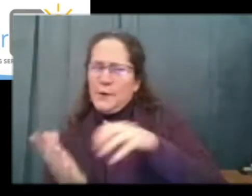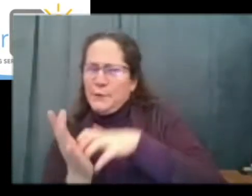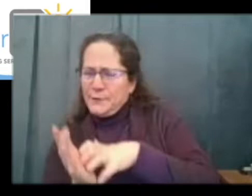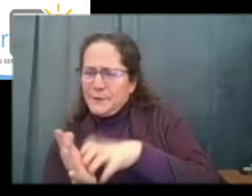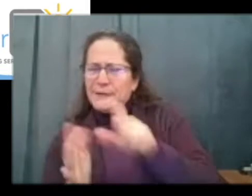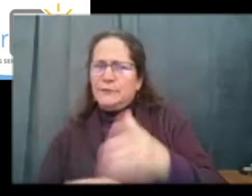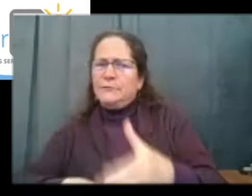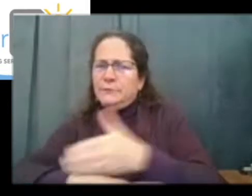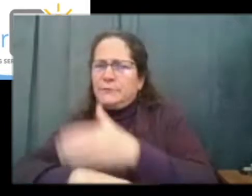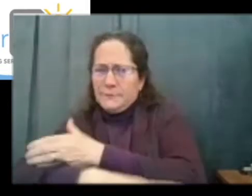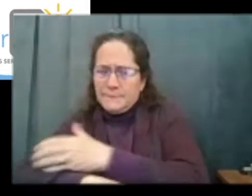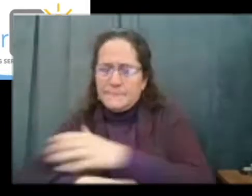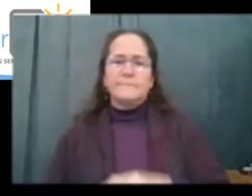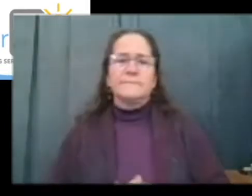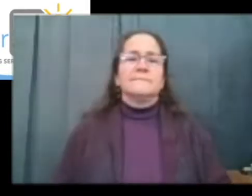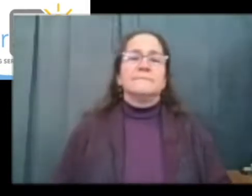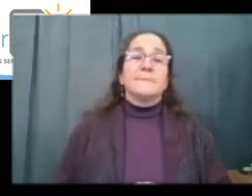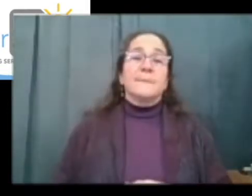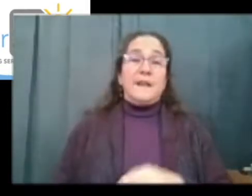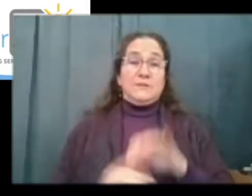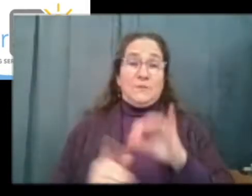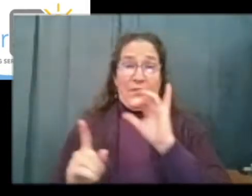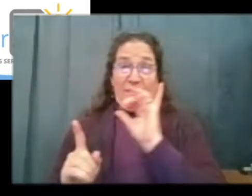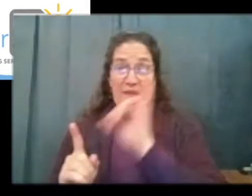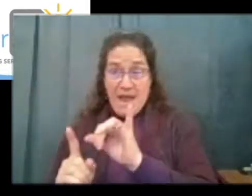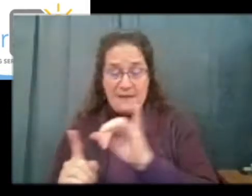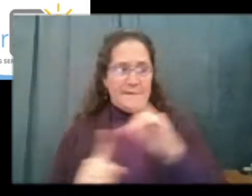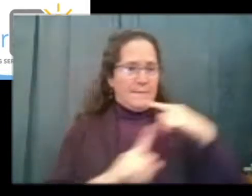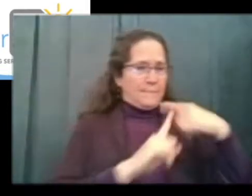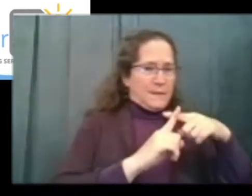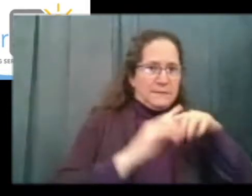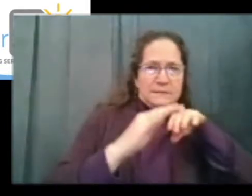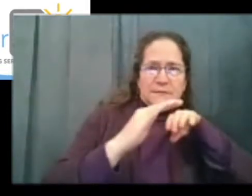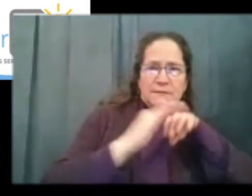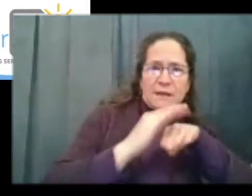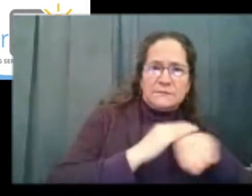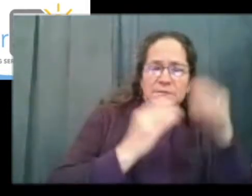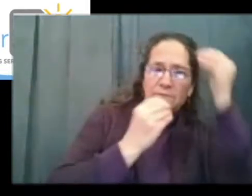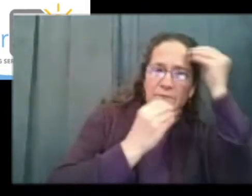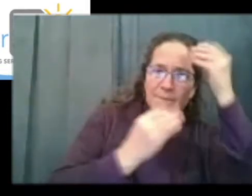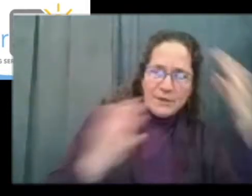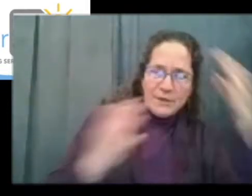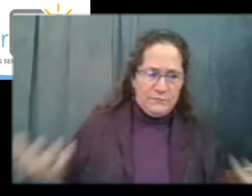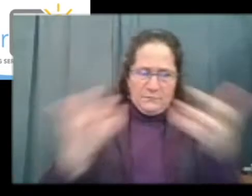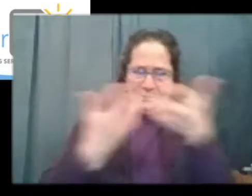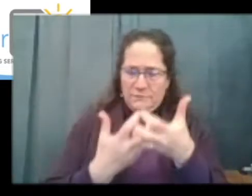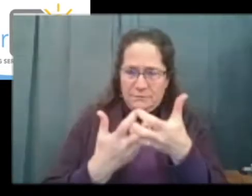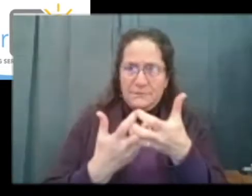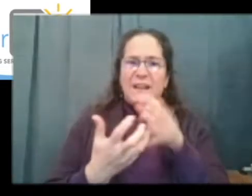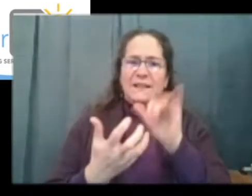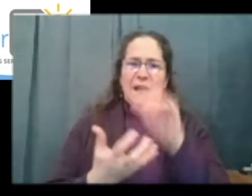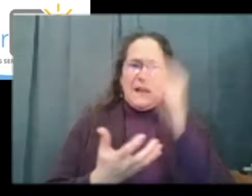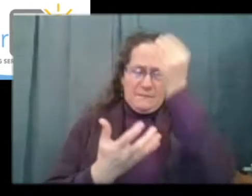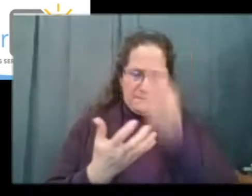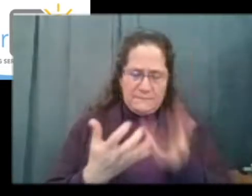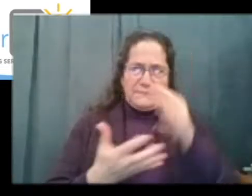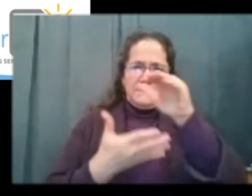Together with the access information, this data profile can help the team and learner acknowledge,